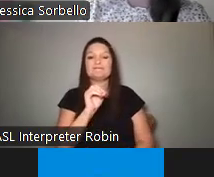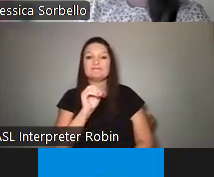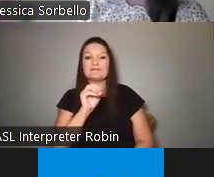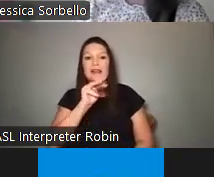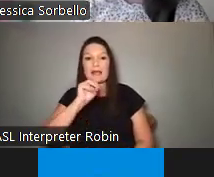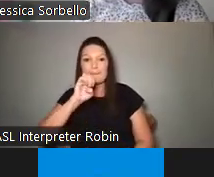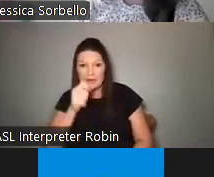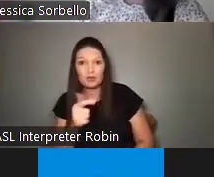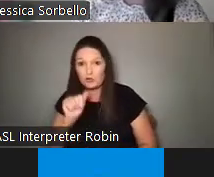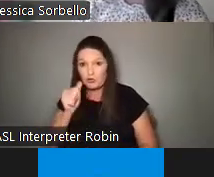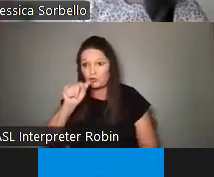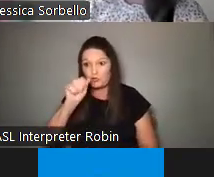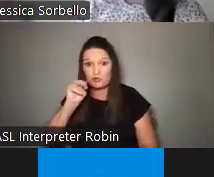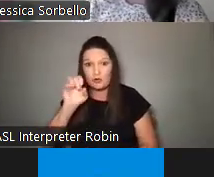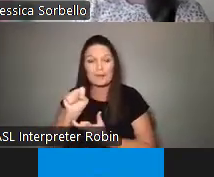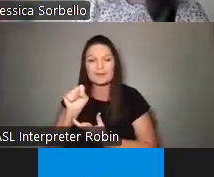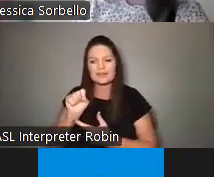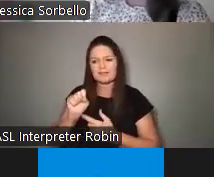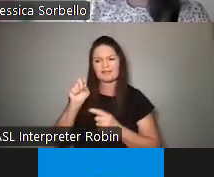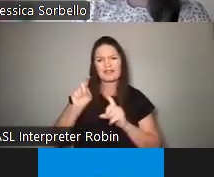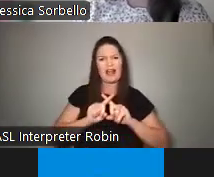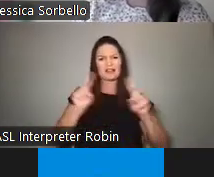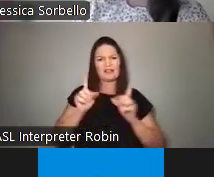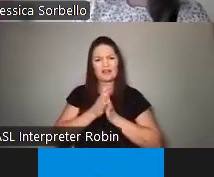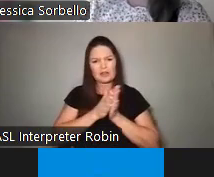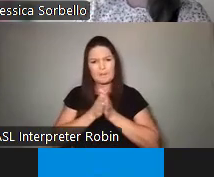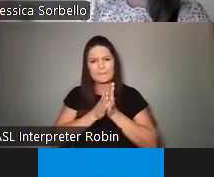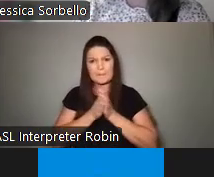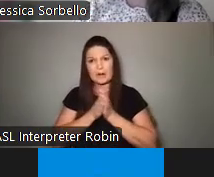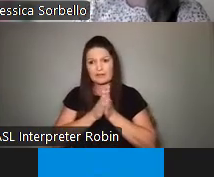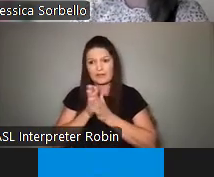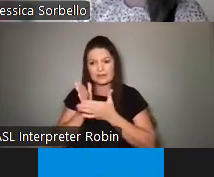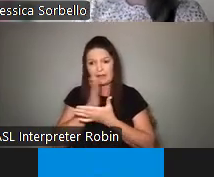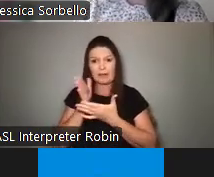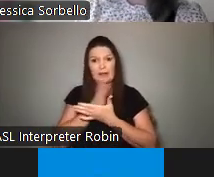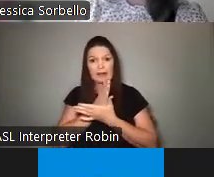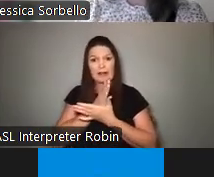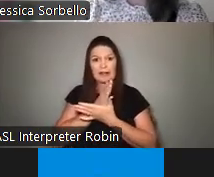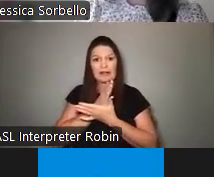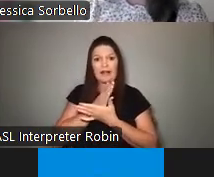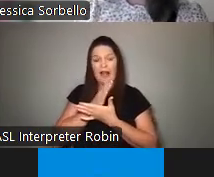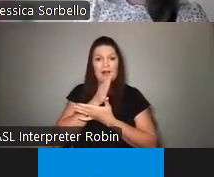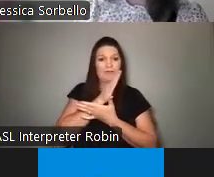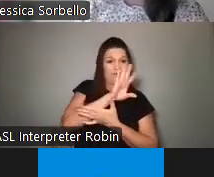40nanograms per deciliters. So , I want you to again kind of keep that in mind as we move on talking a little bit more